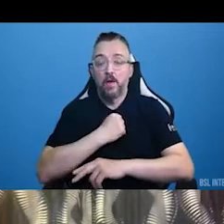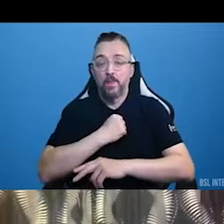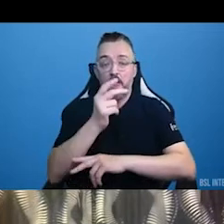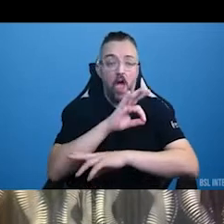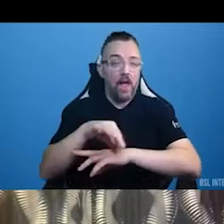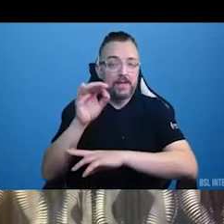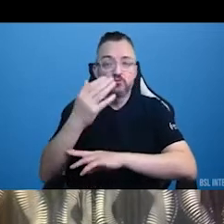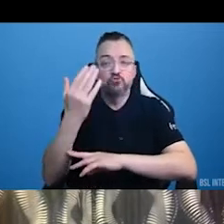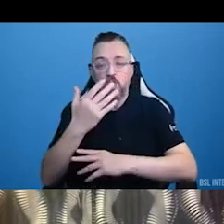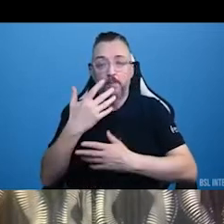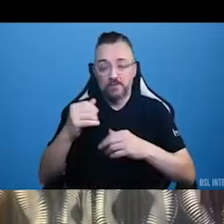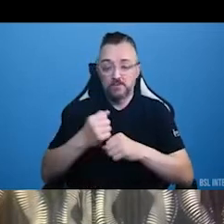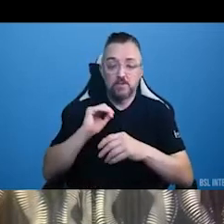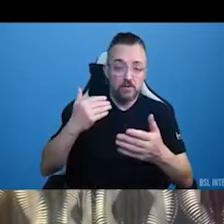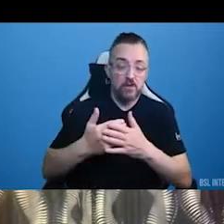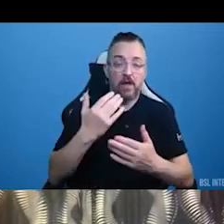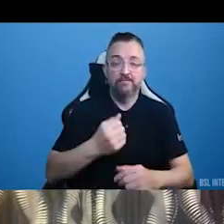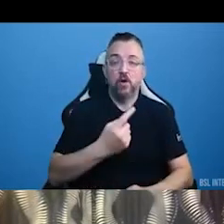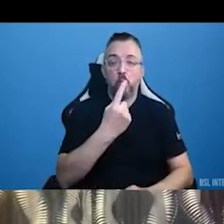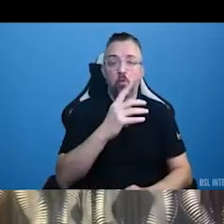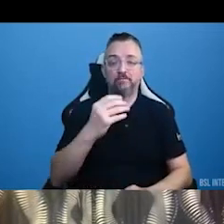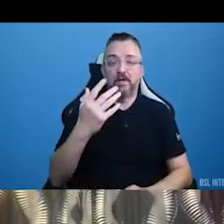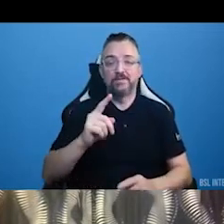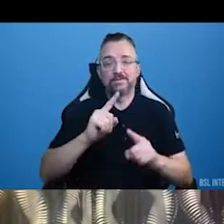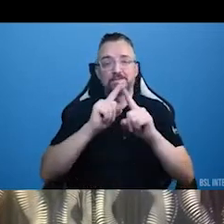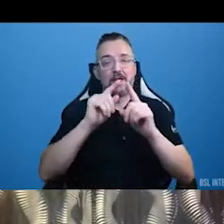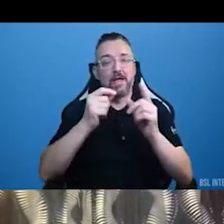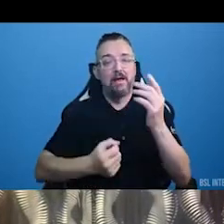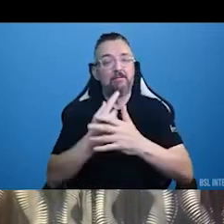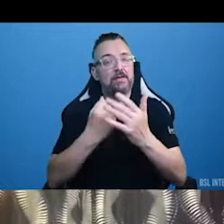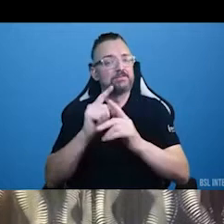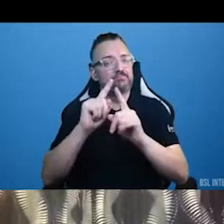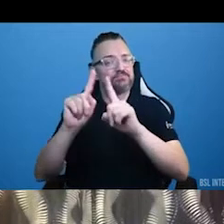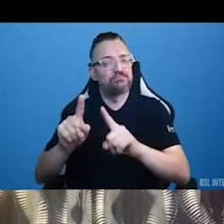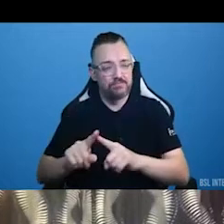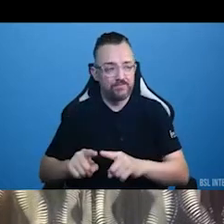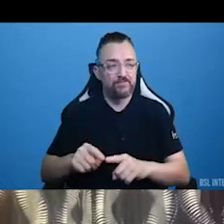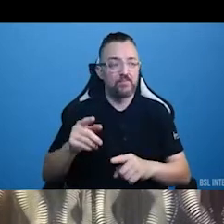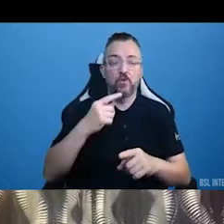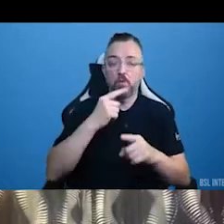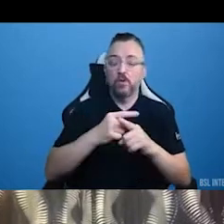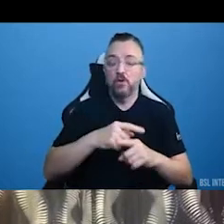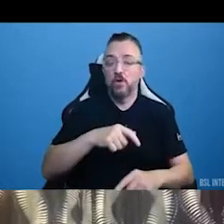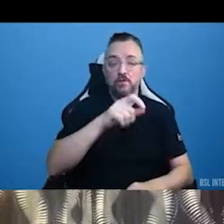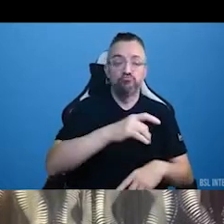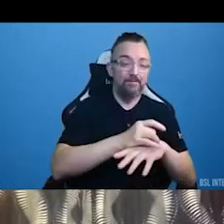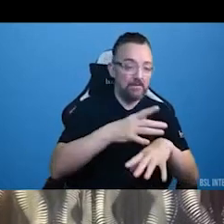and now 105 different events as of right now, is support built environment professionals and students, and occasionally invited by educators